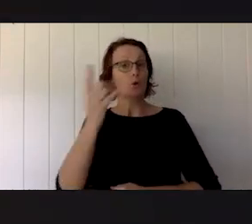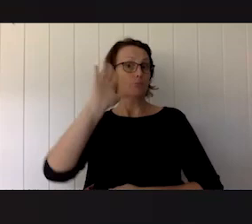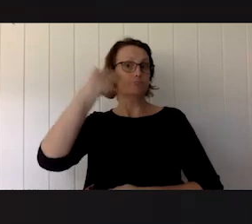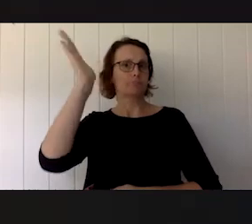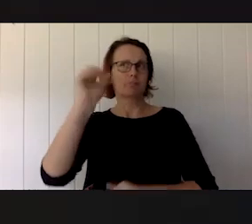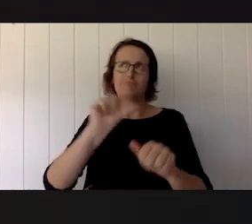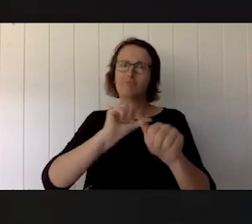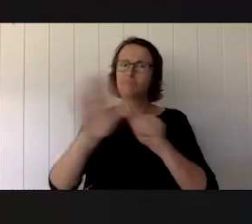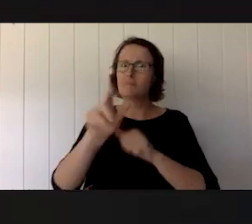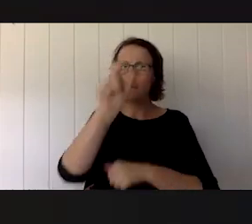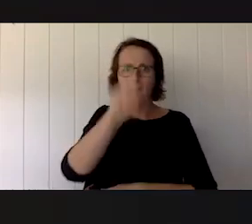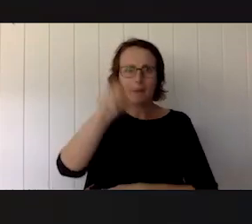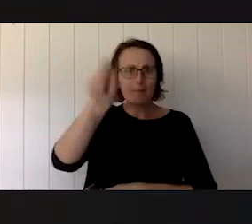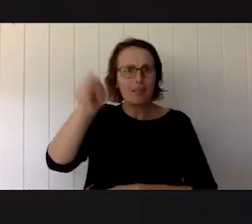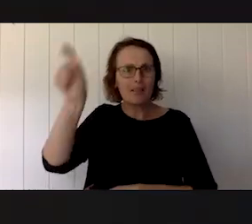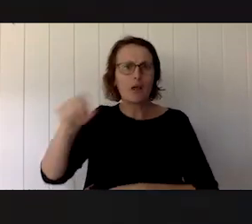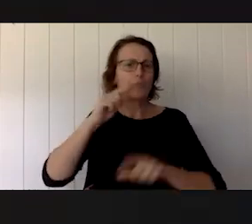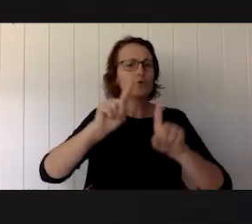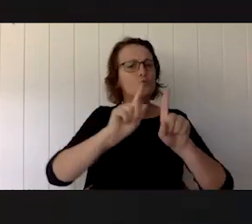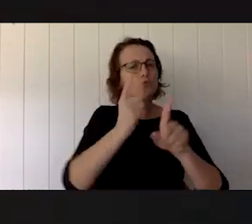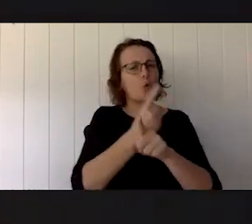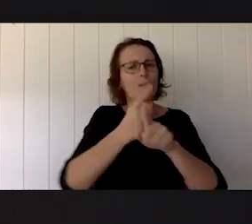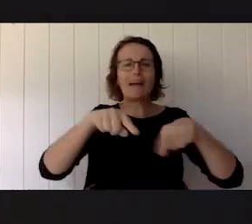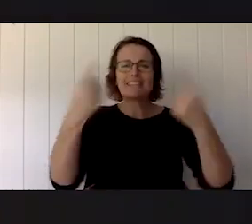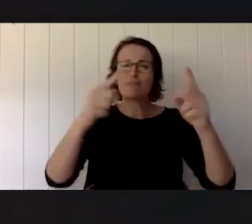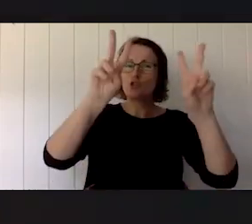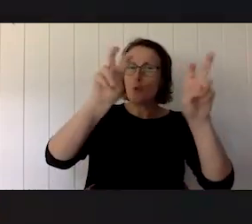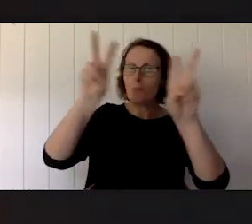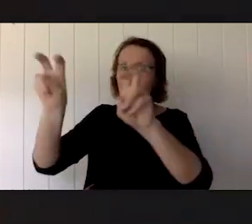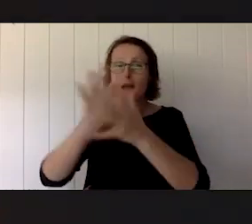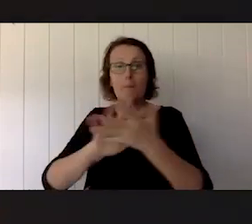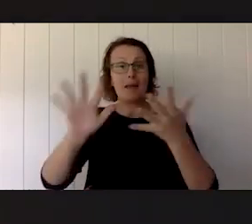tackle a range of topics including how we need to adapt our leadership,